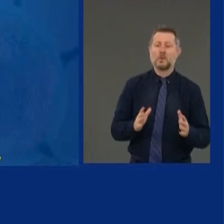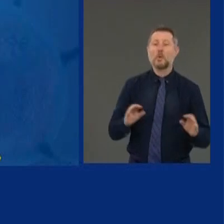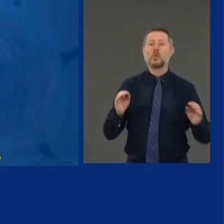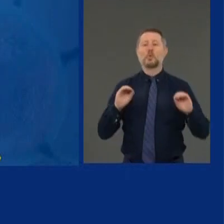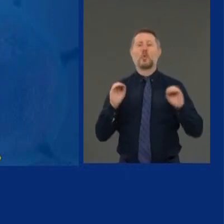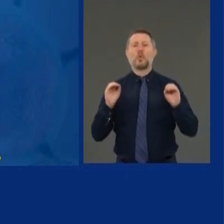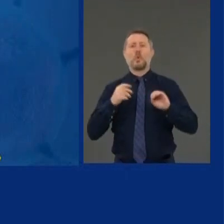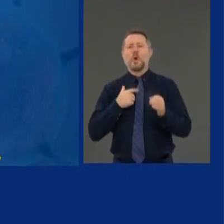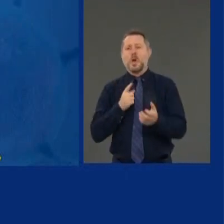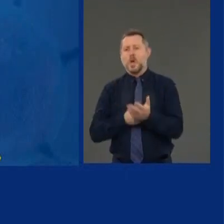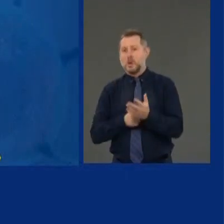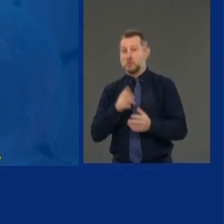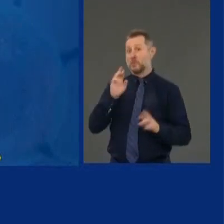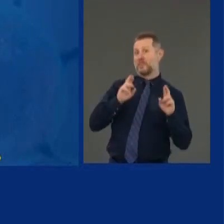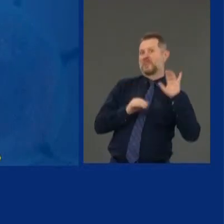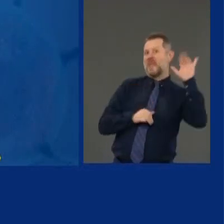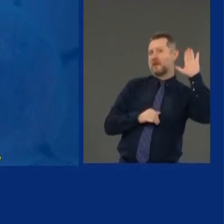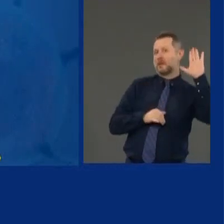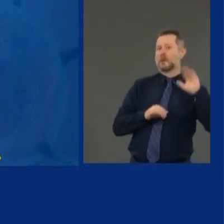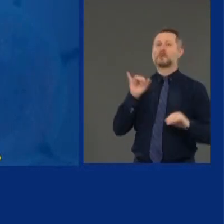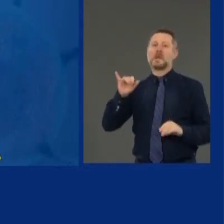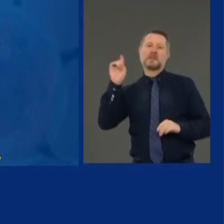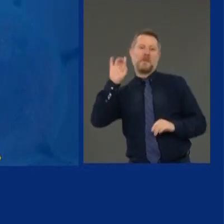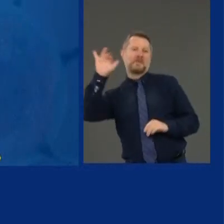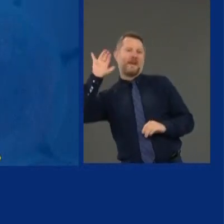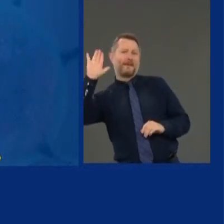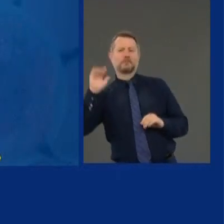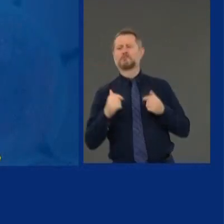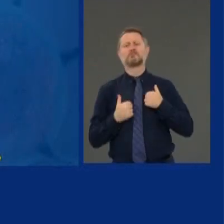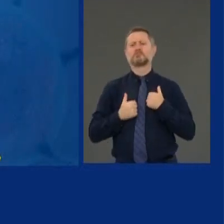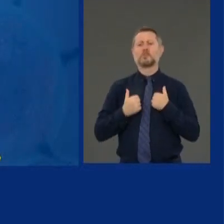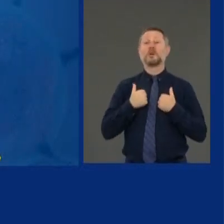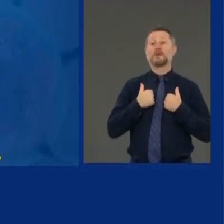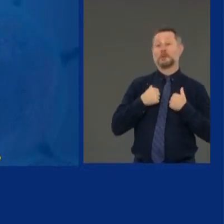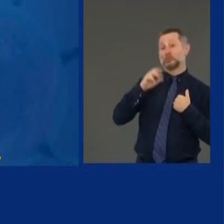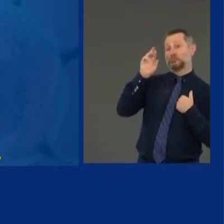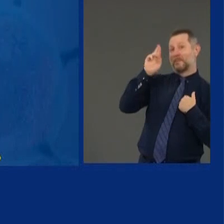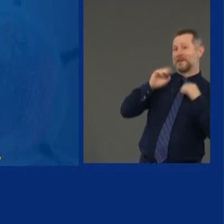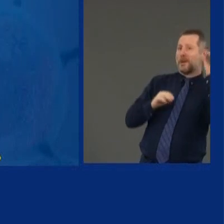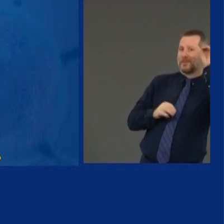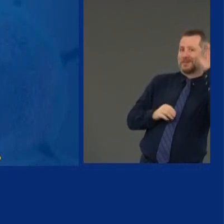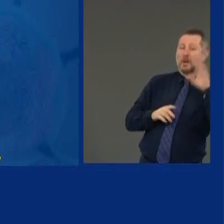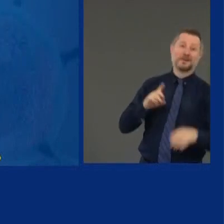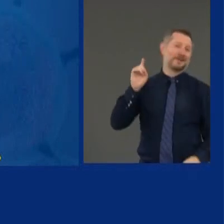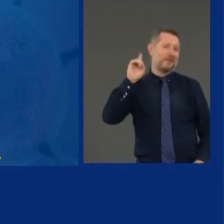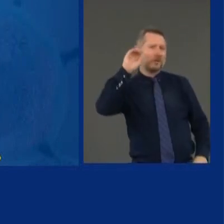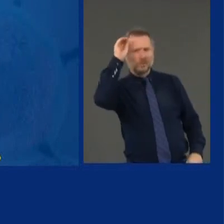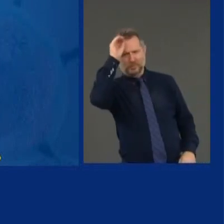THE DEMOCRATIC FACT, IT'S A MATTER OF REPUBLICAN FACT OR